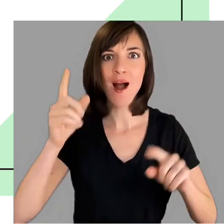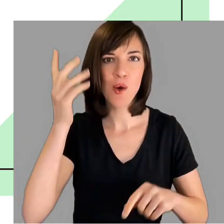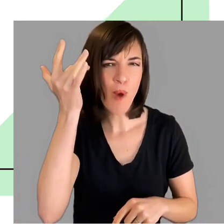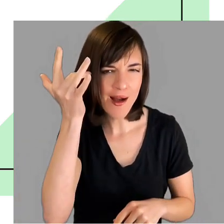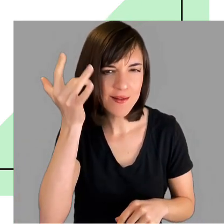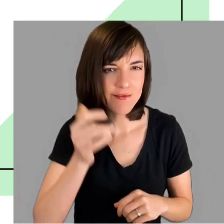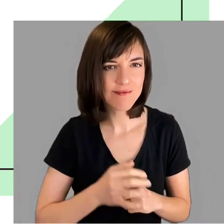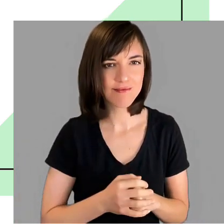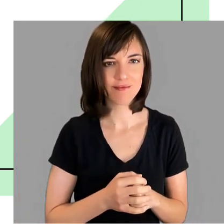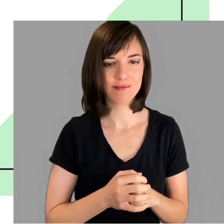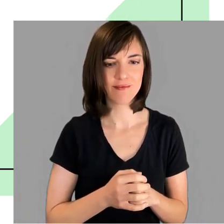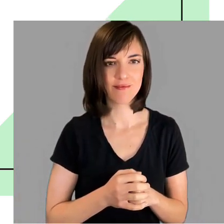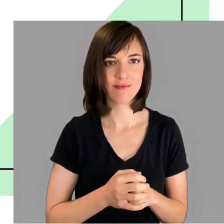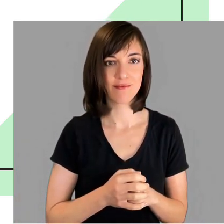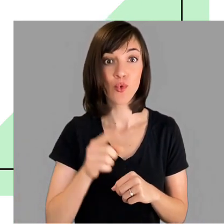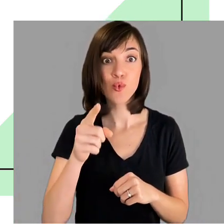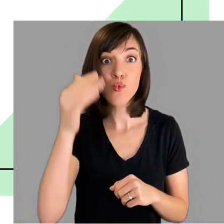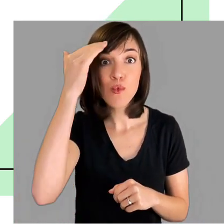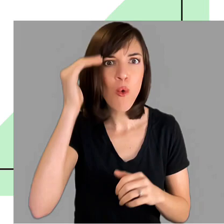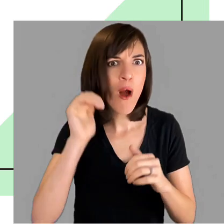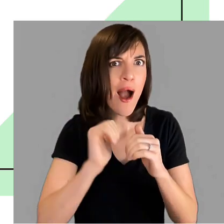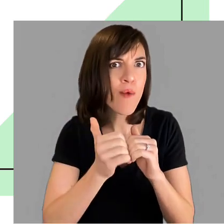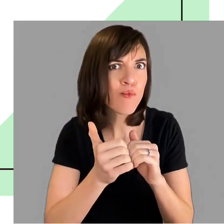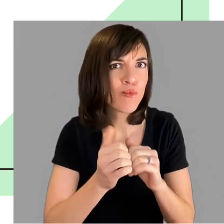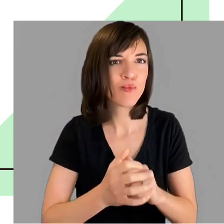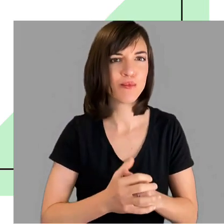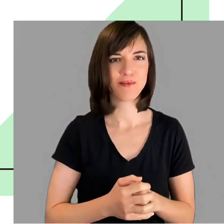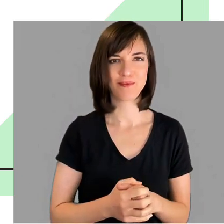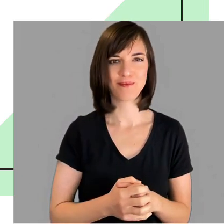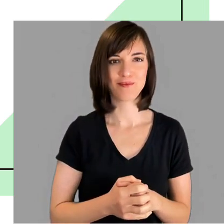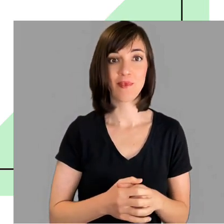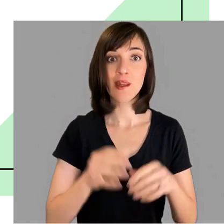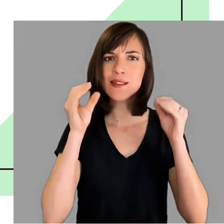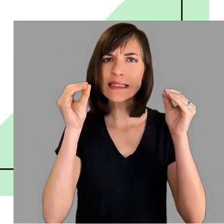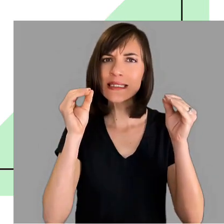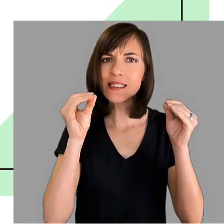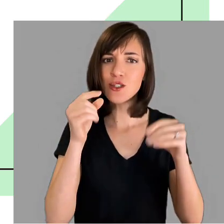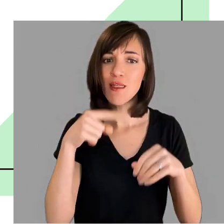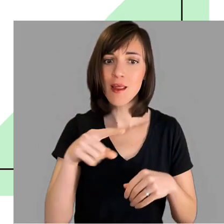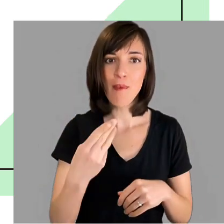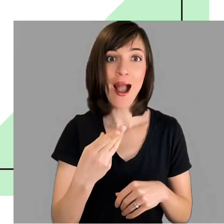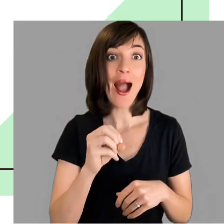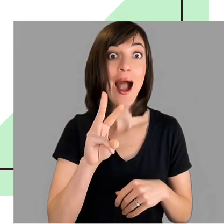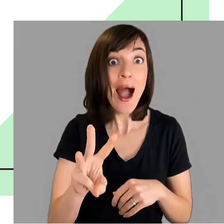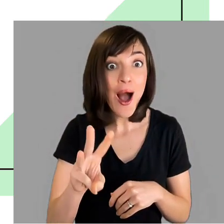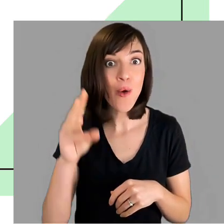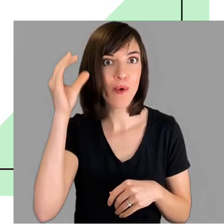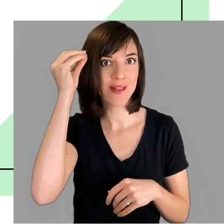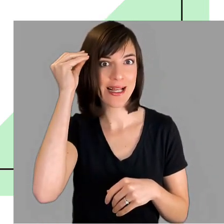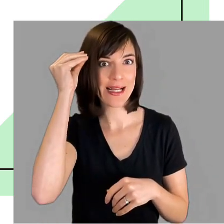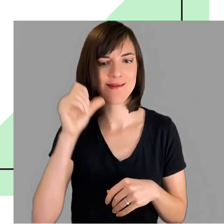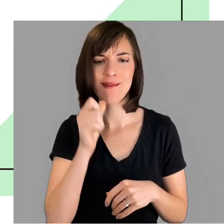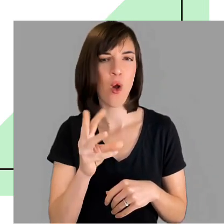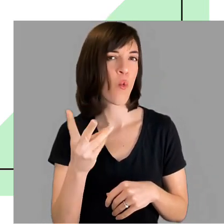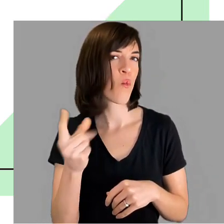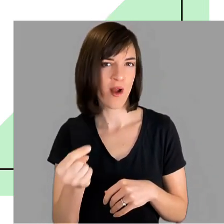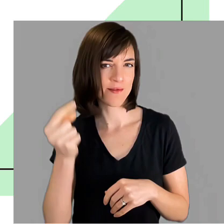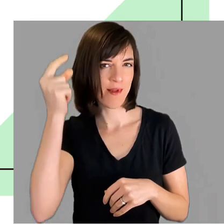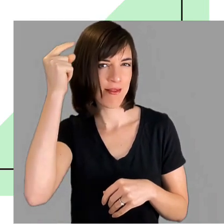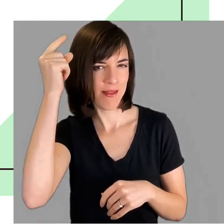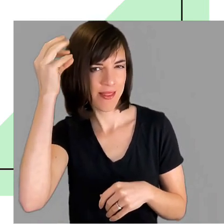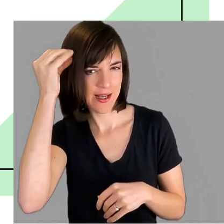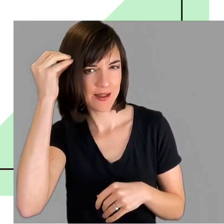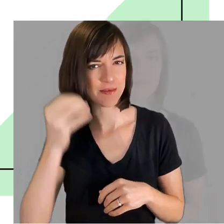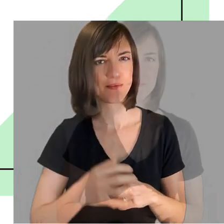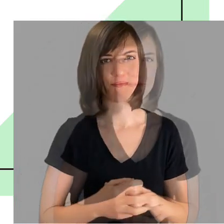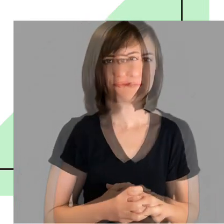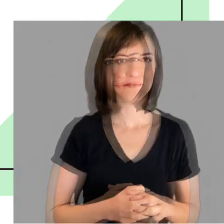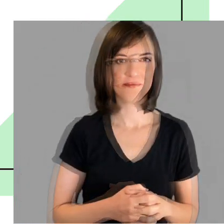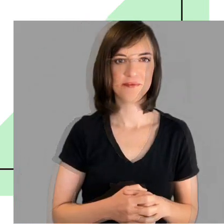effective?” “How do you know?” Teach them how to think, not what to think.